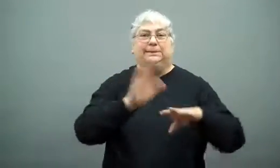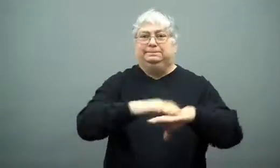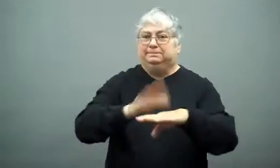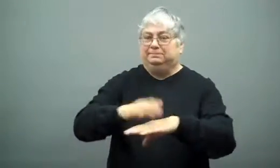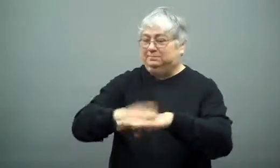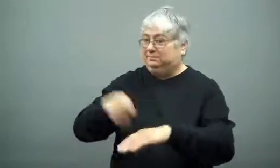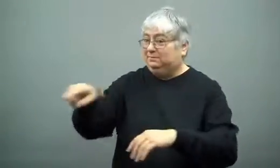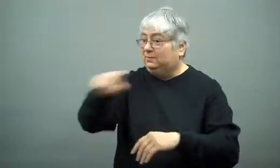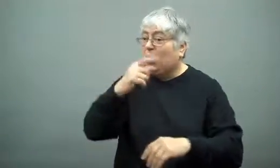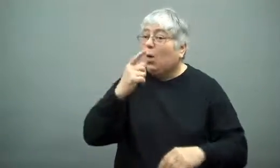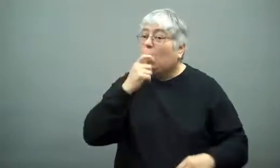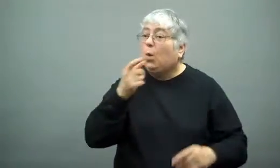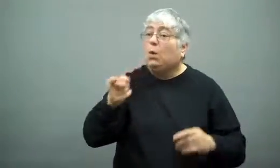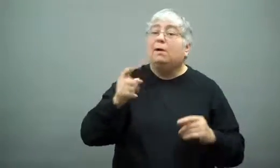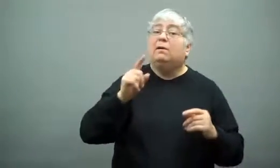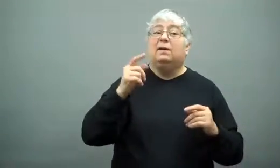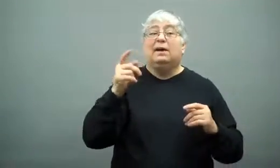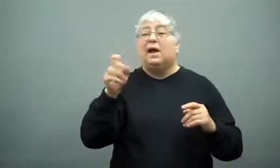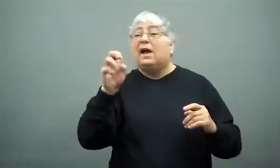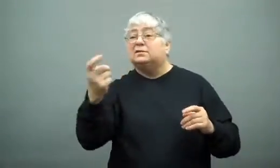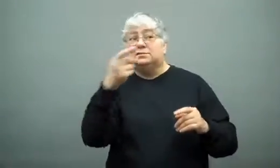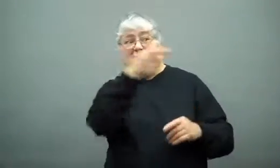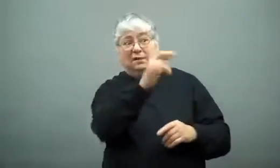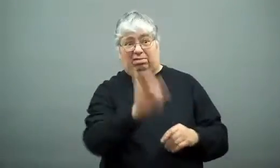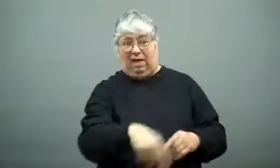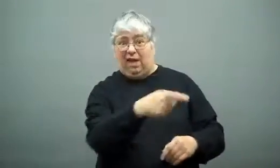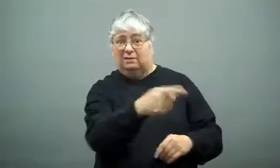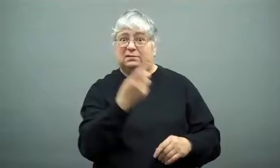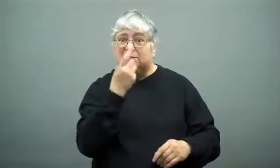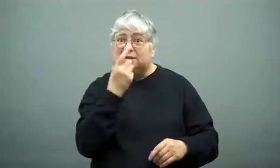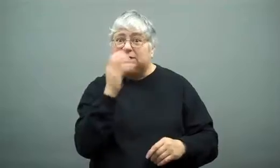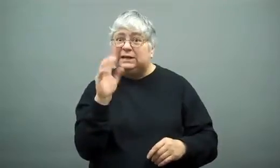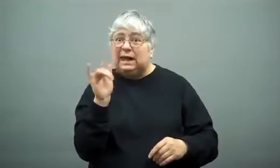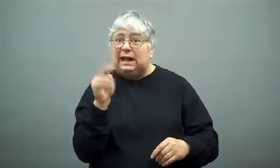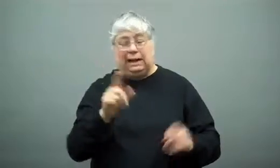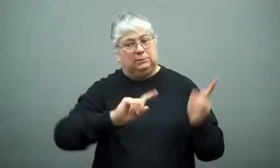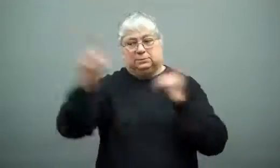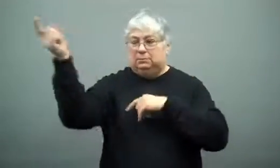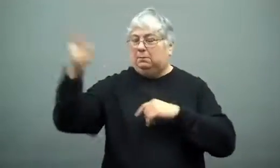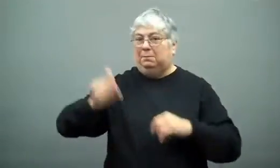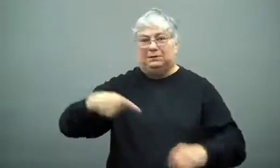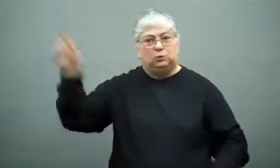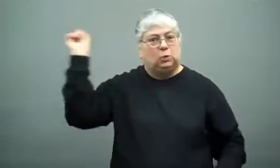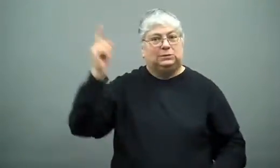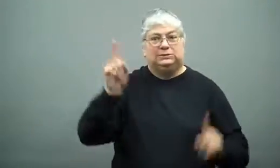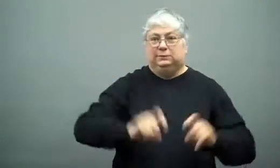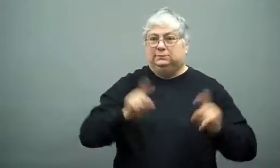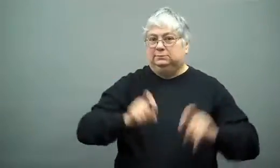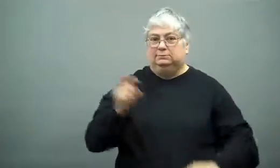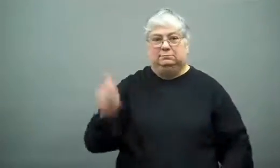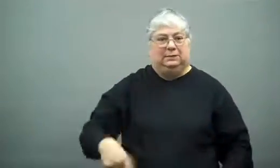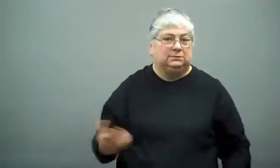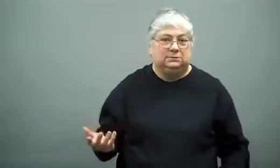announced that any patients who went to the clinics should get tested.